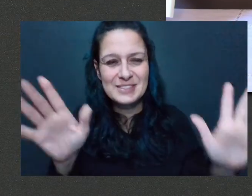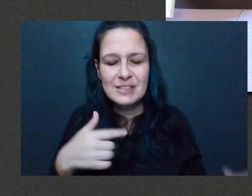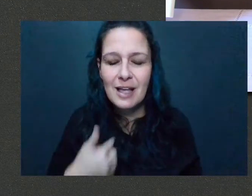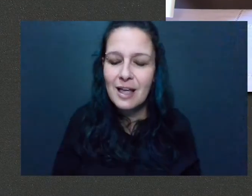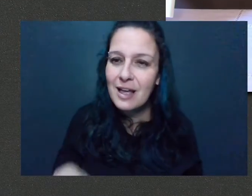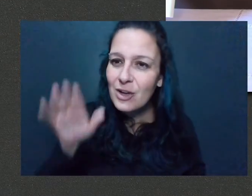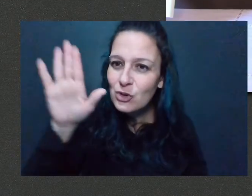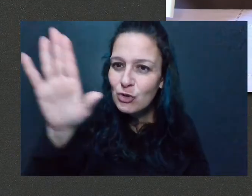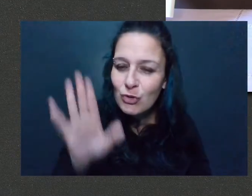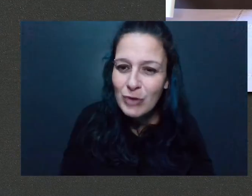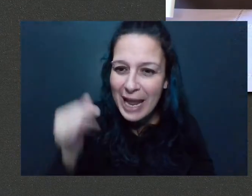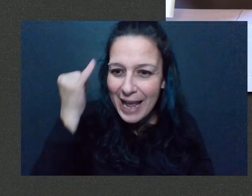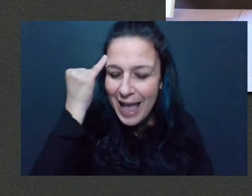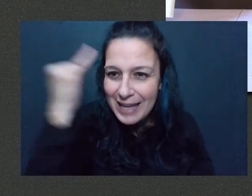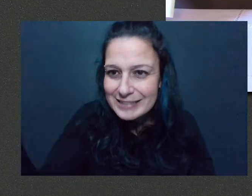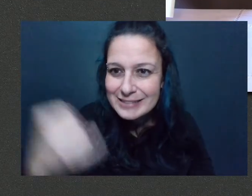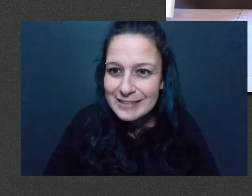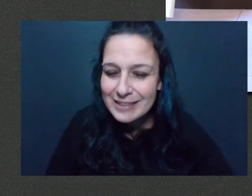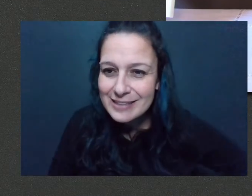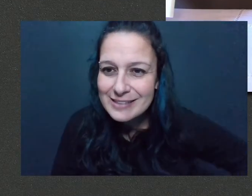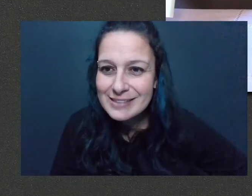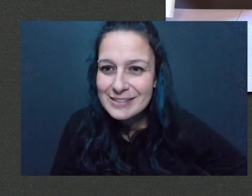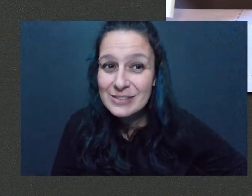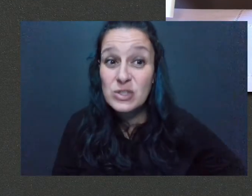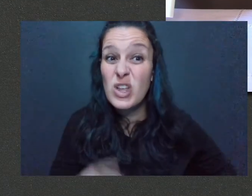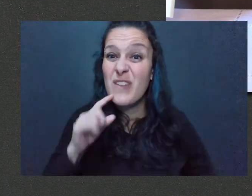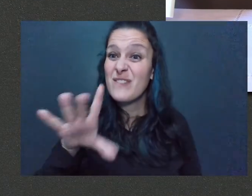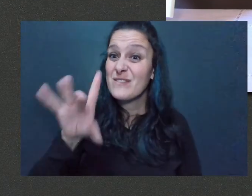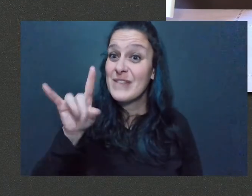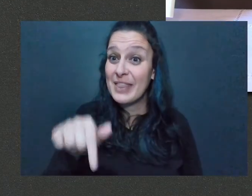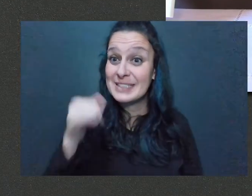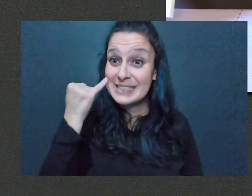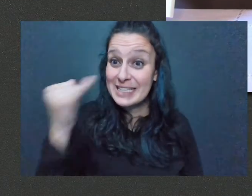Great ideas. You can find this idea